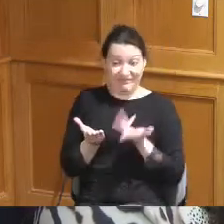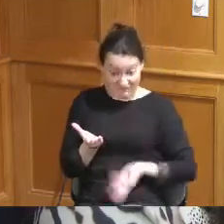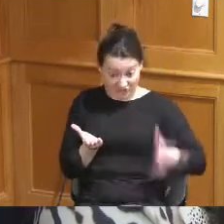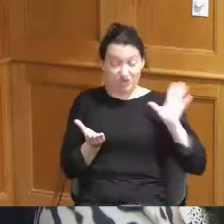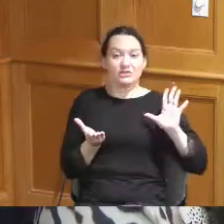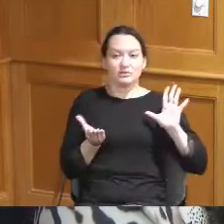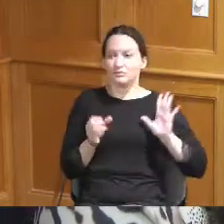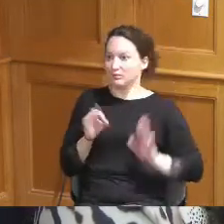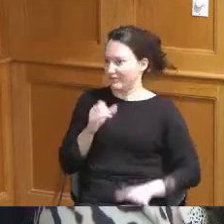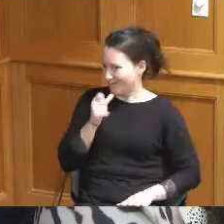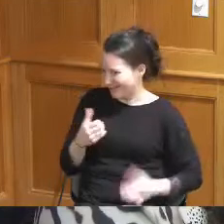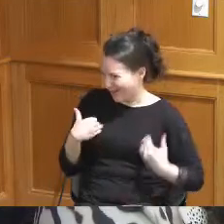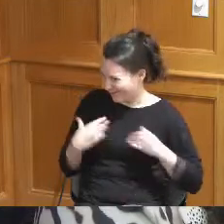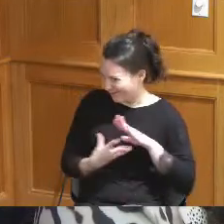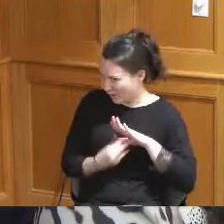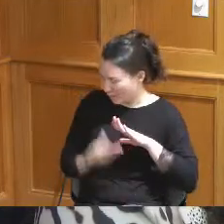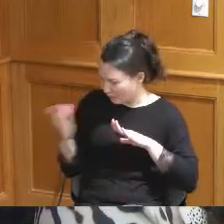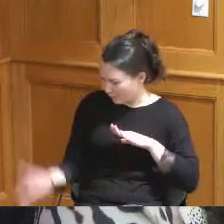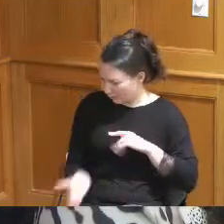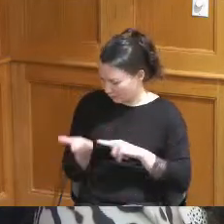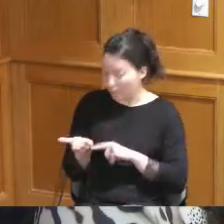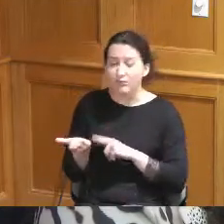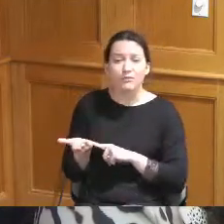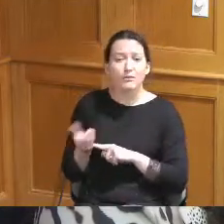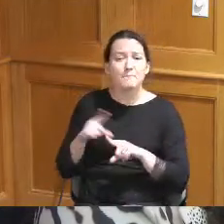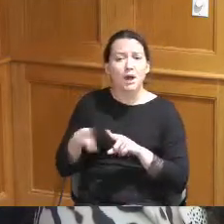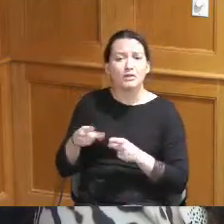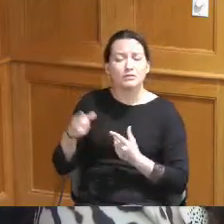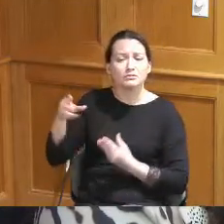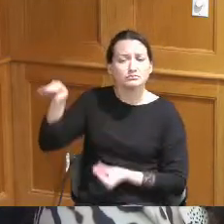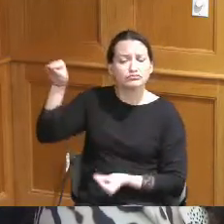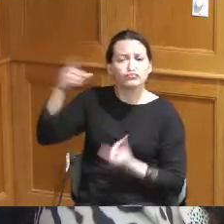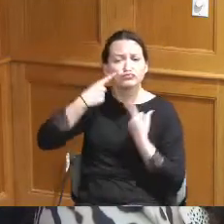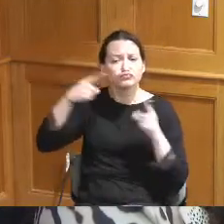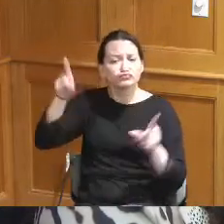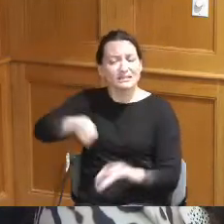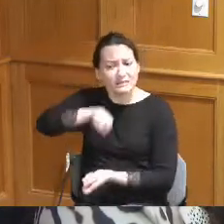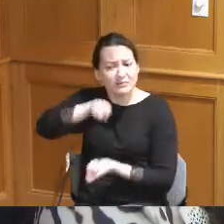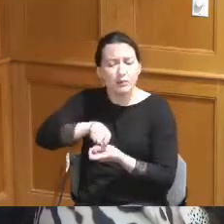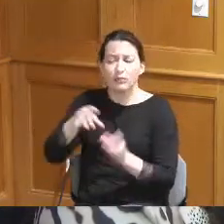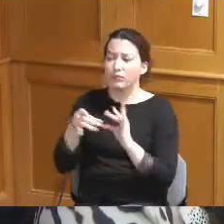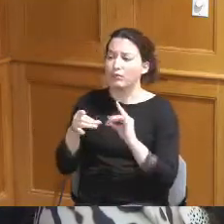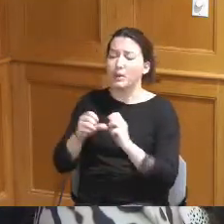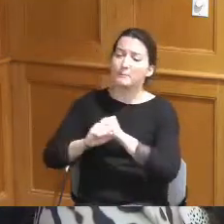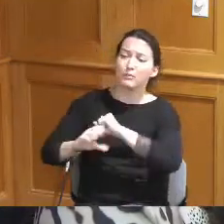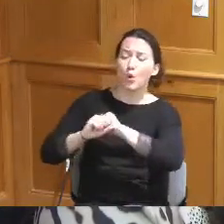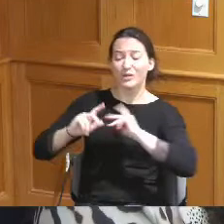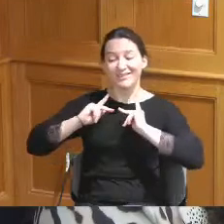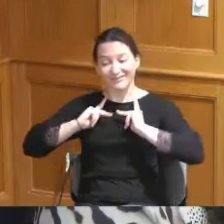if not I have a copy here but the resolution specifically says to promote physical mental and